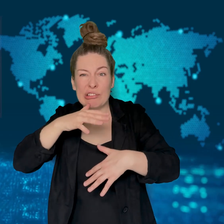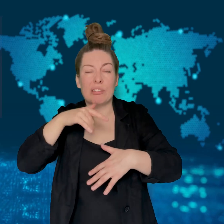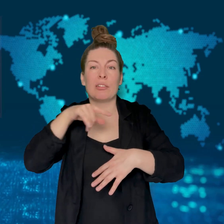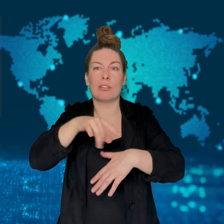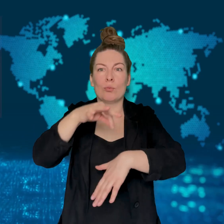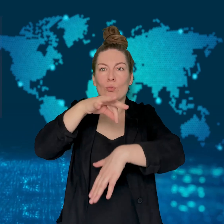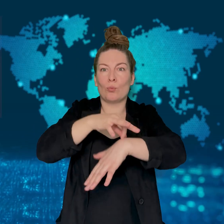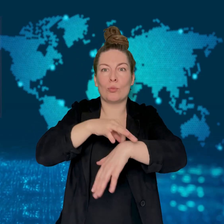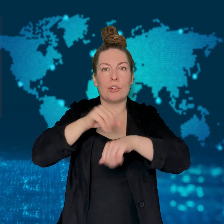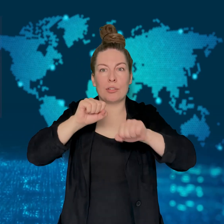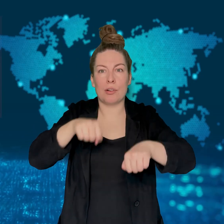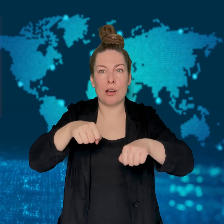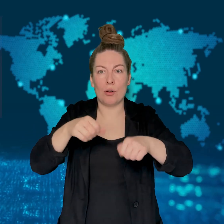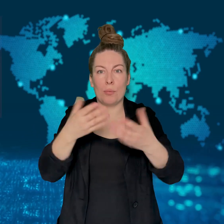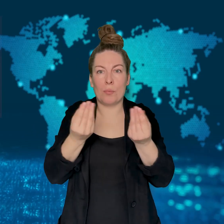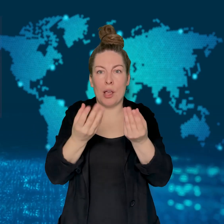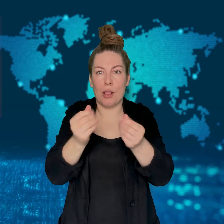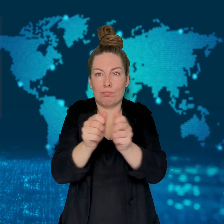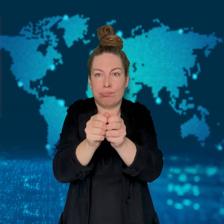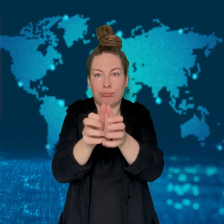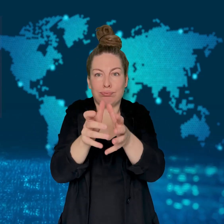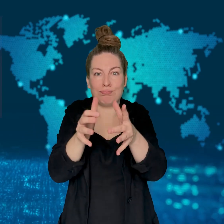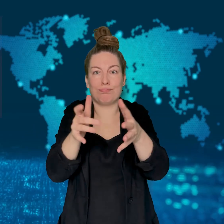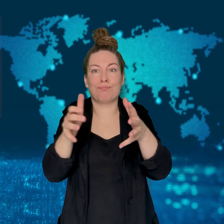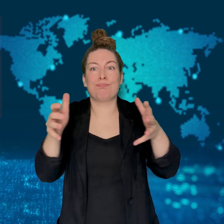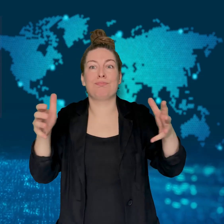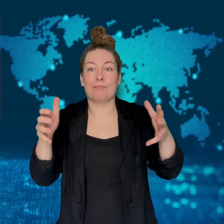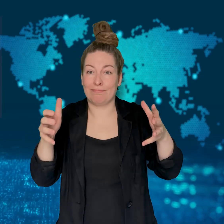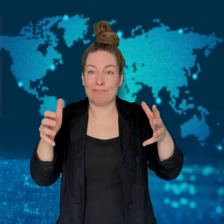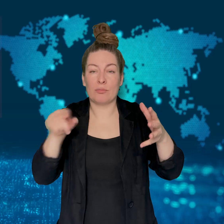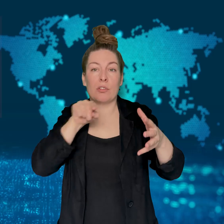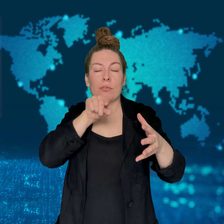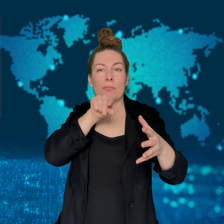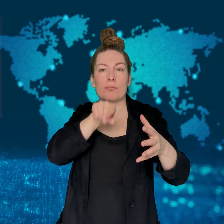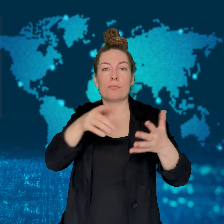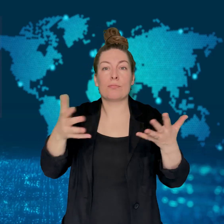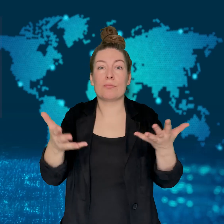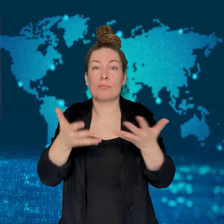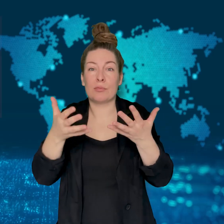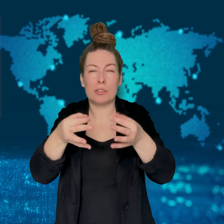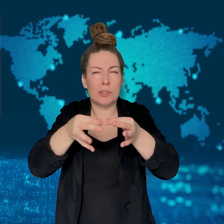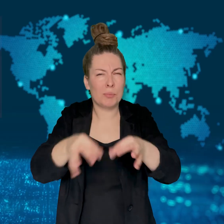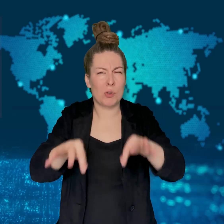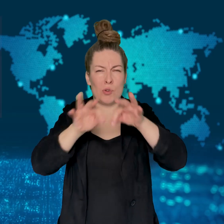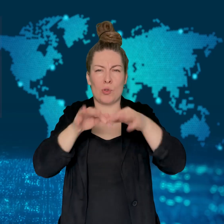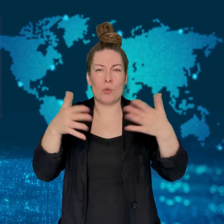Both of those things create more sites for mosquitoes to breed.